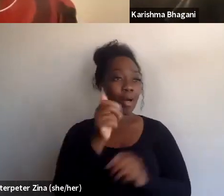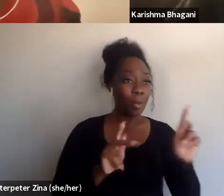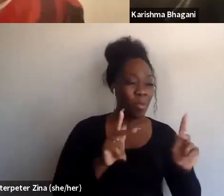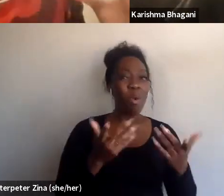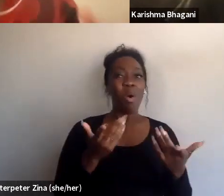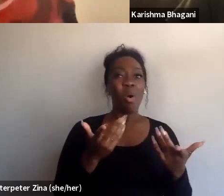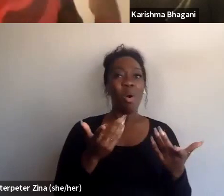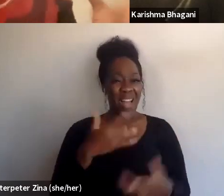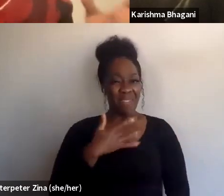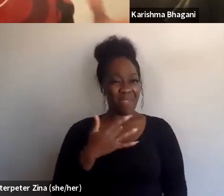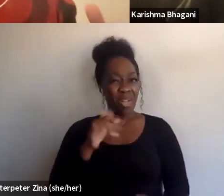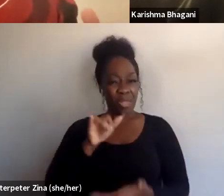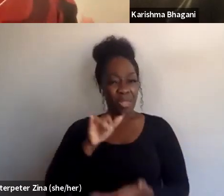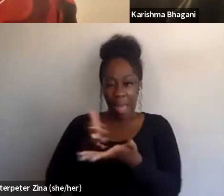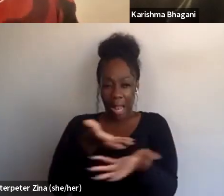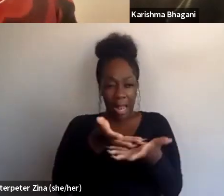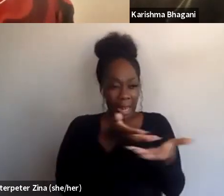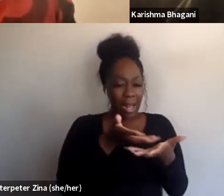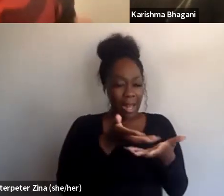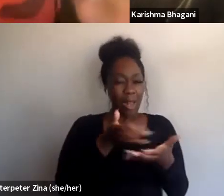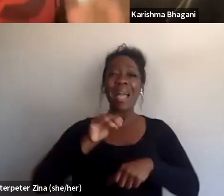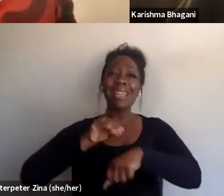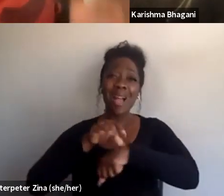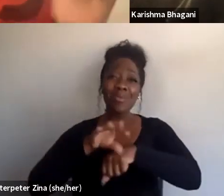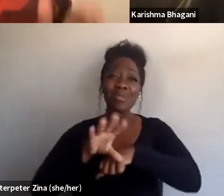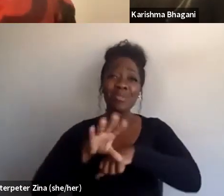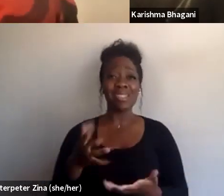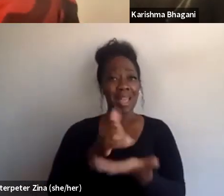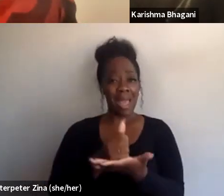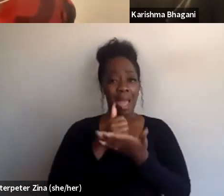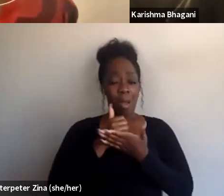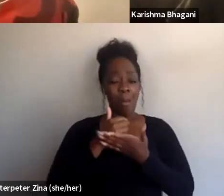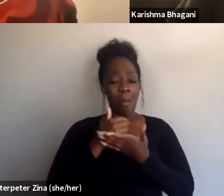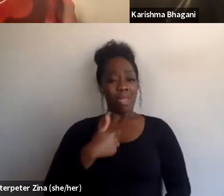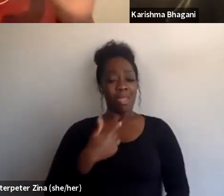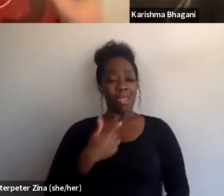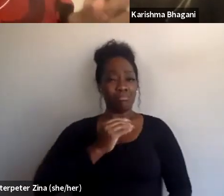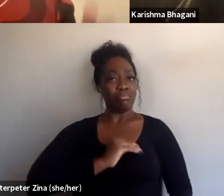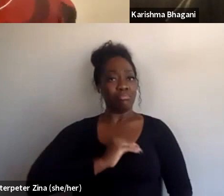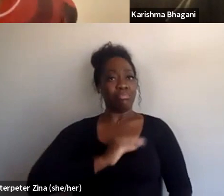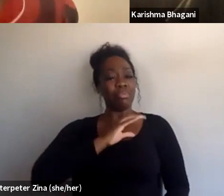It was a pick me up, you know. It was like, whoa, okay, she's doing that, he's doing that,